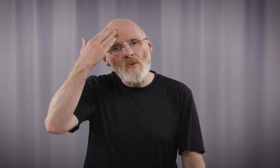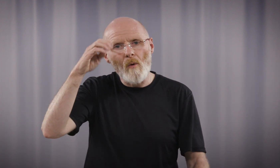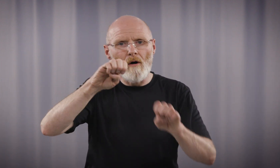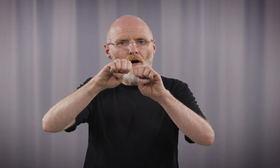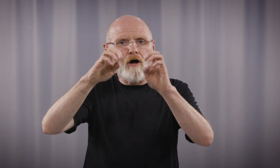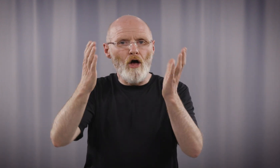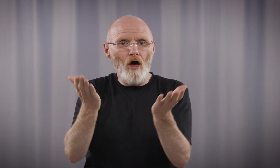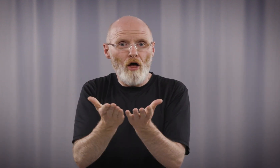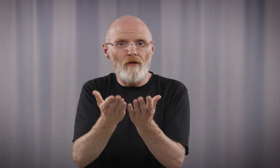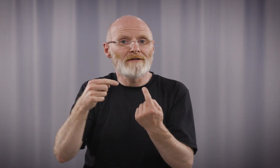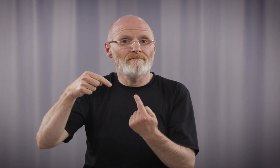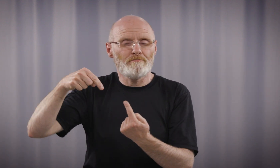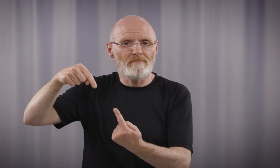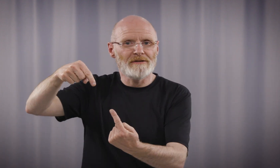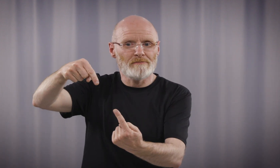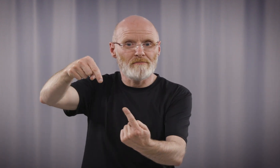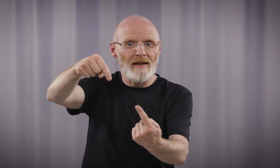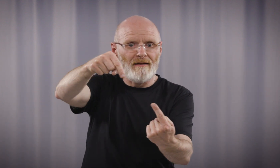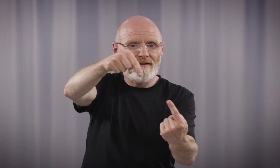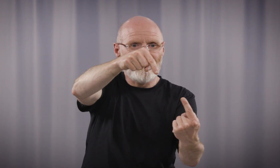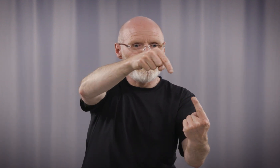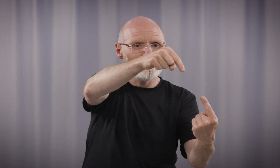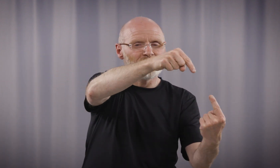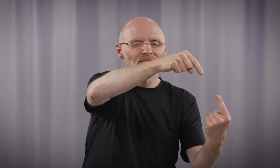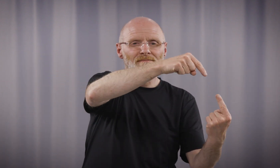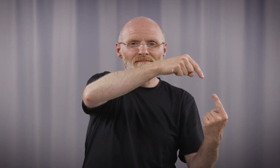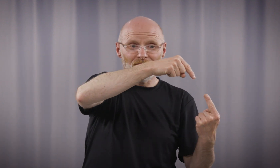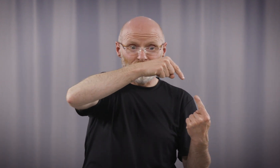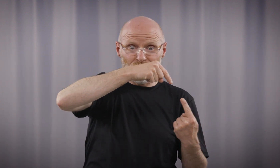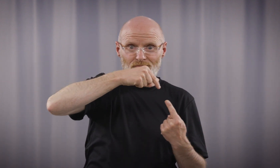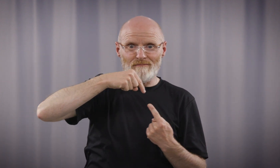We know that the Earth spins as it orbits around the sun.